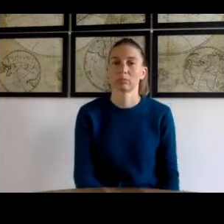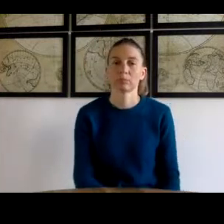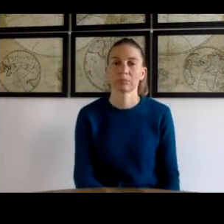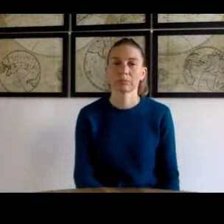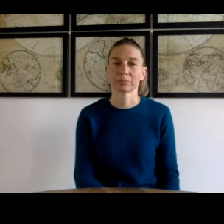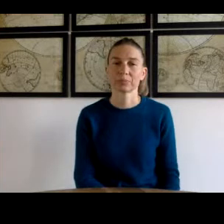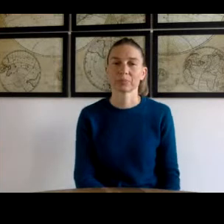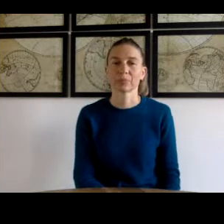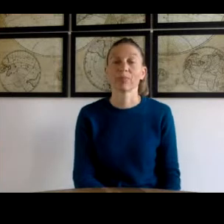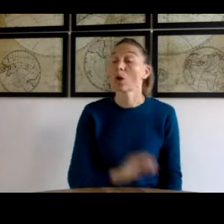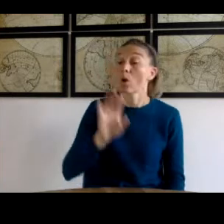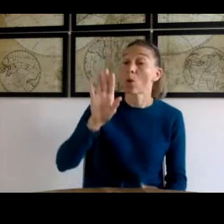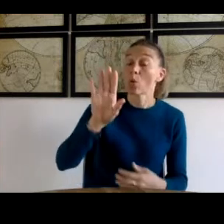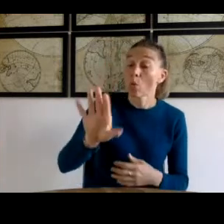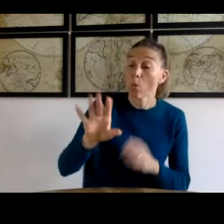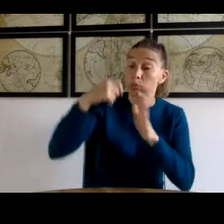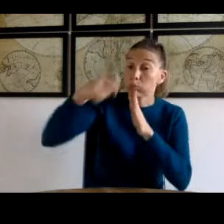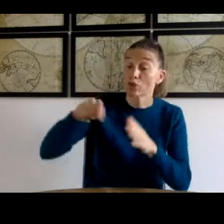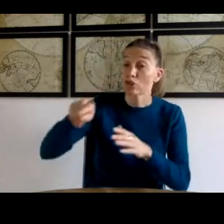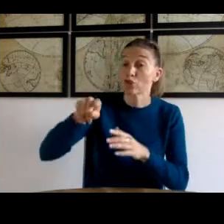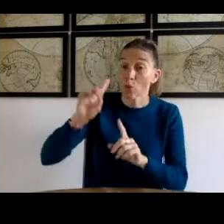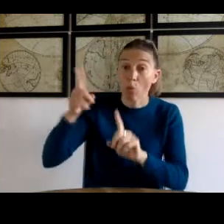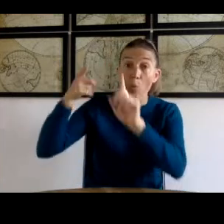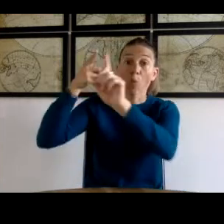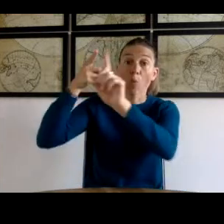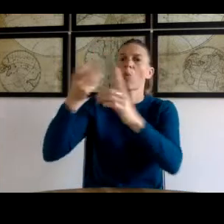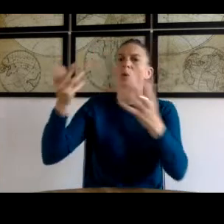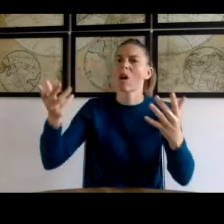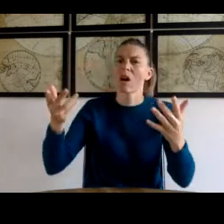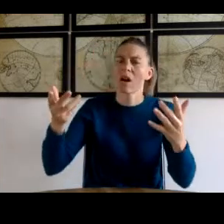Well, after some years of European Solidarity Corps,